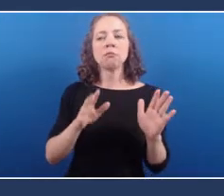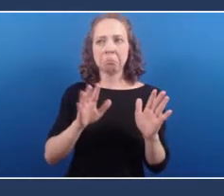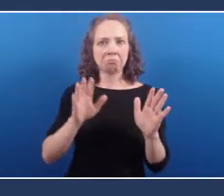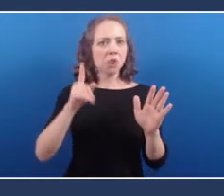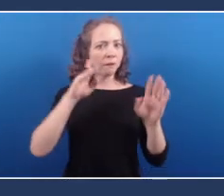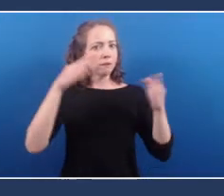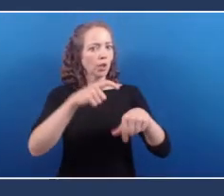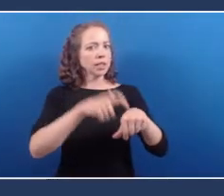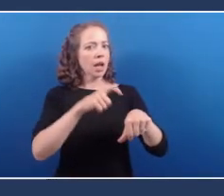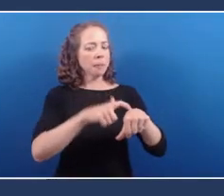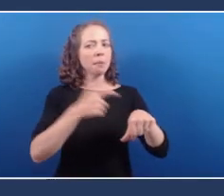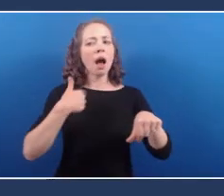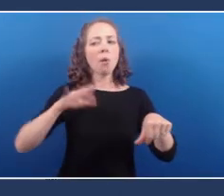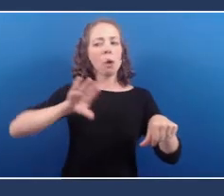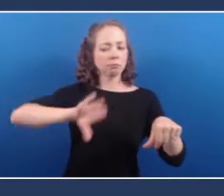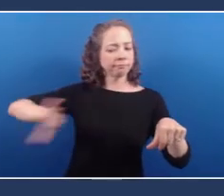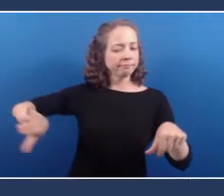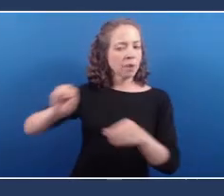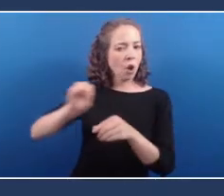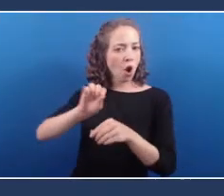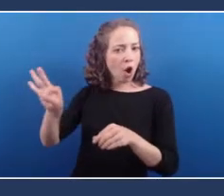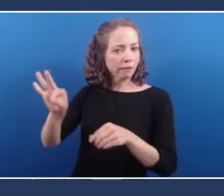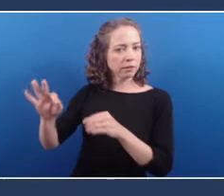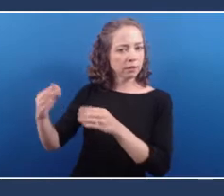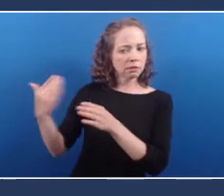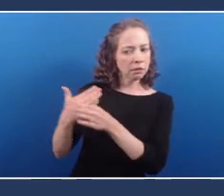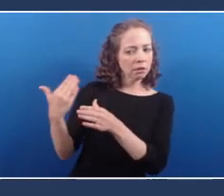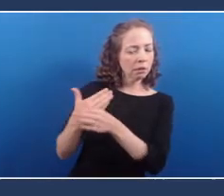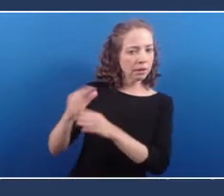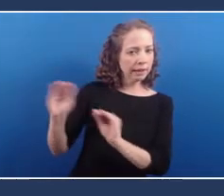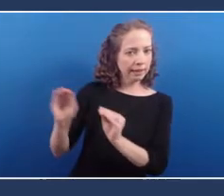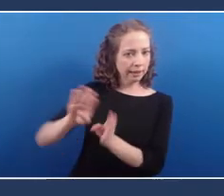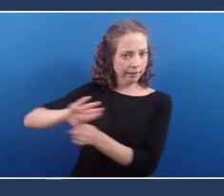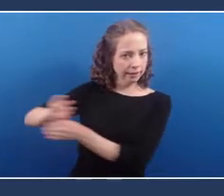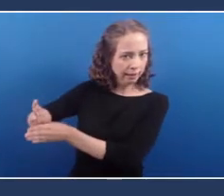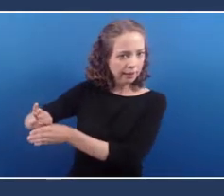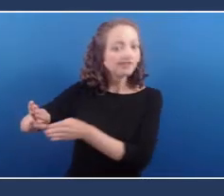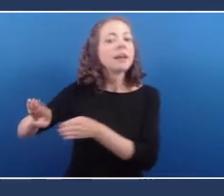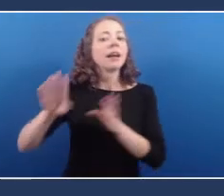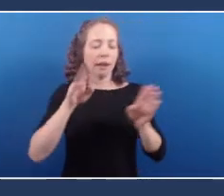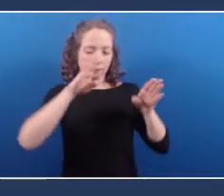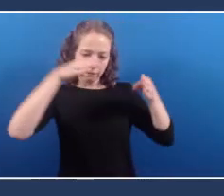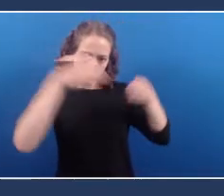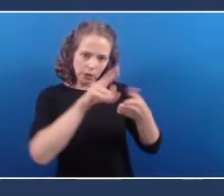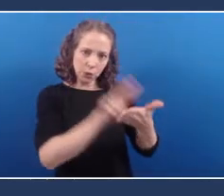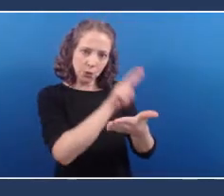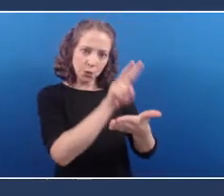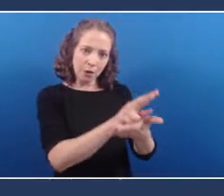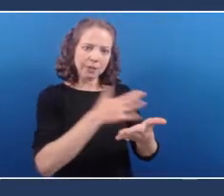so I feel good about getting the downtime I need. This is also how we are mindful of others.